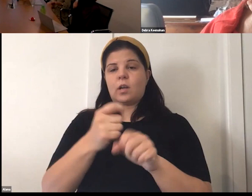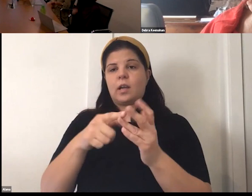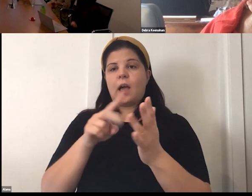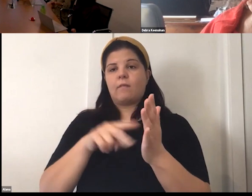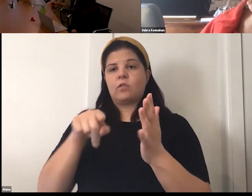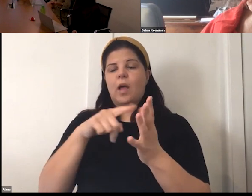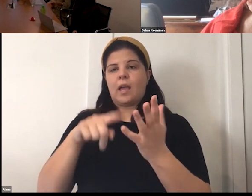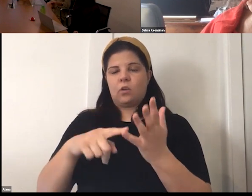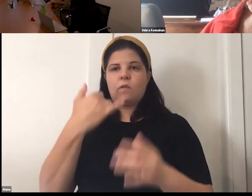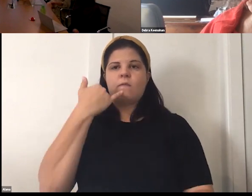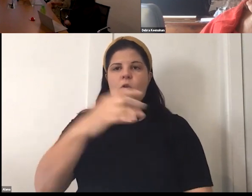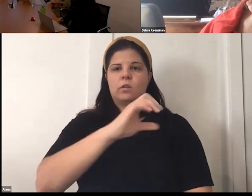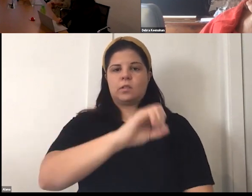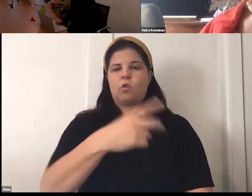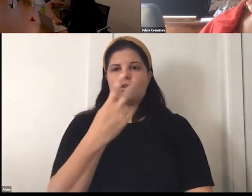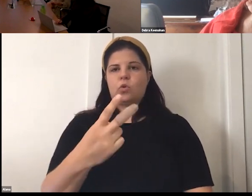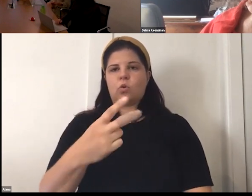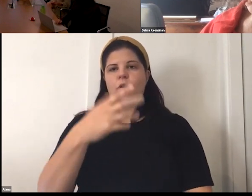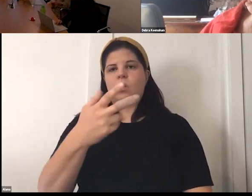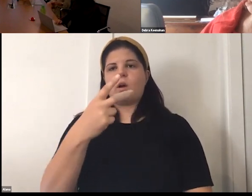The telephone, 0292159000.